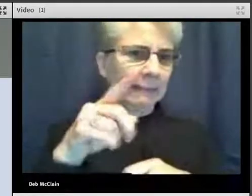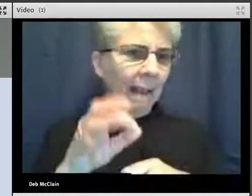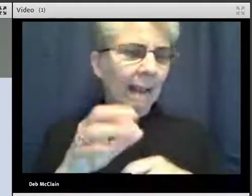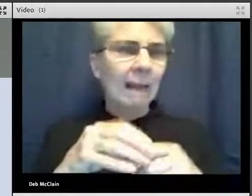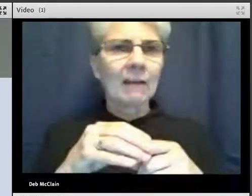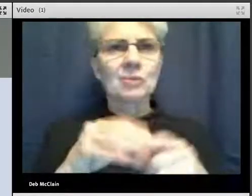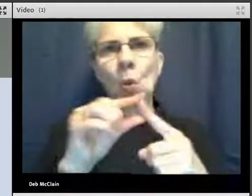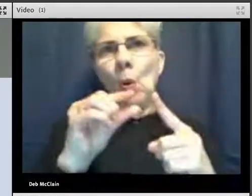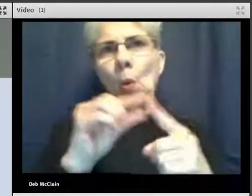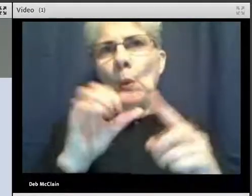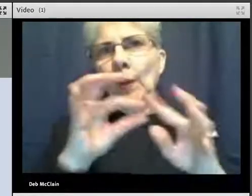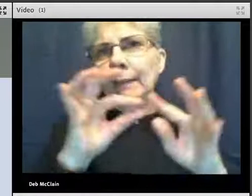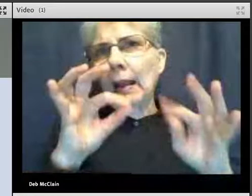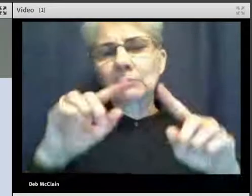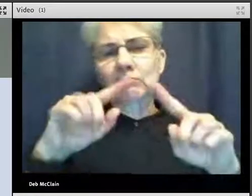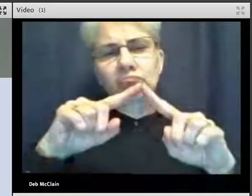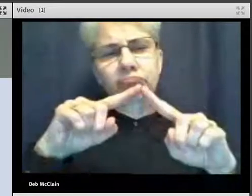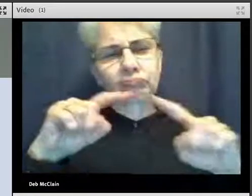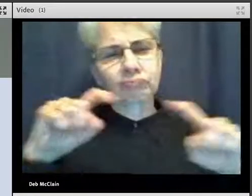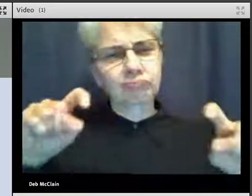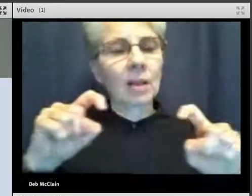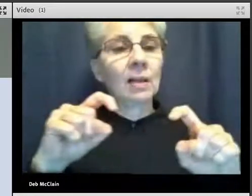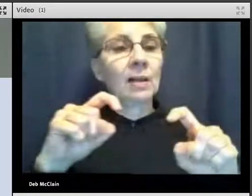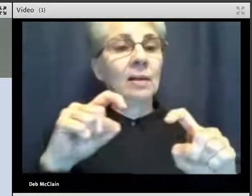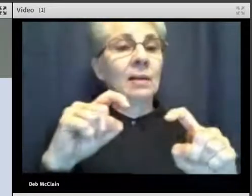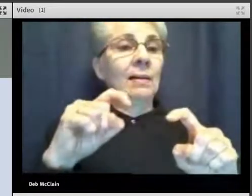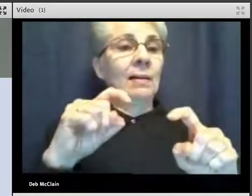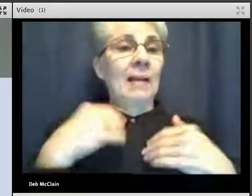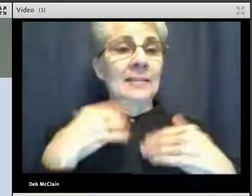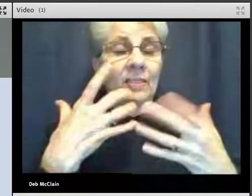and all sorts of digital content that we share in different ways.